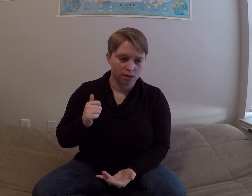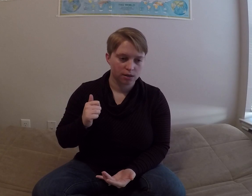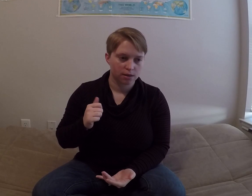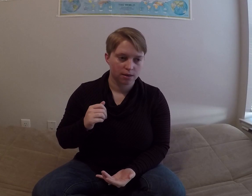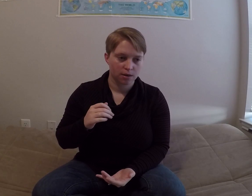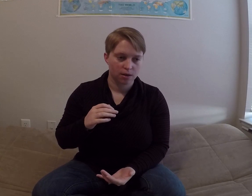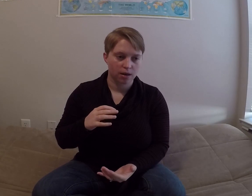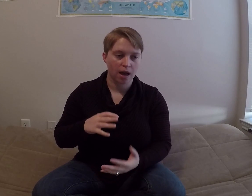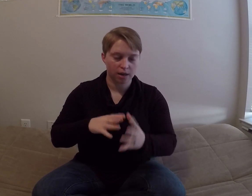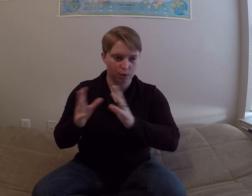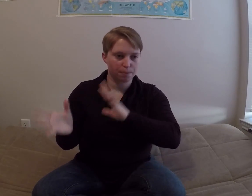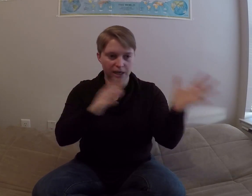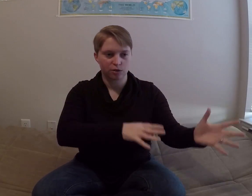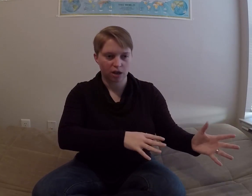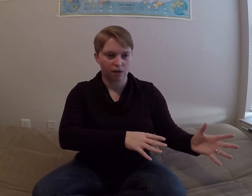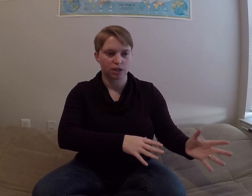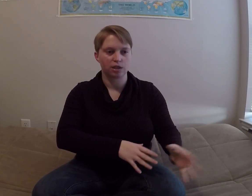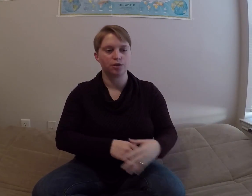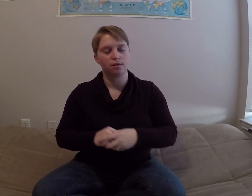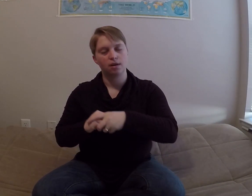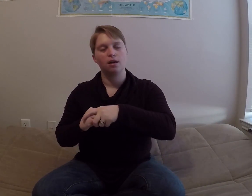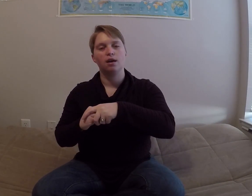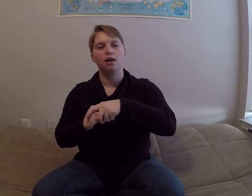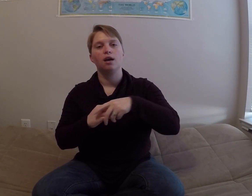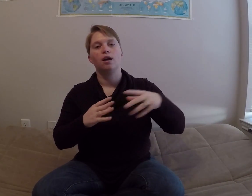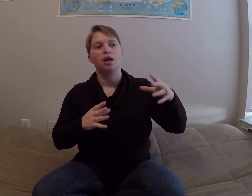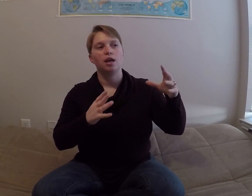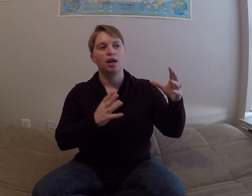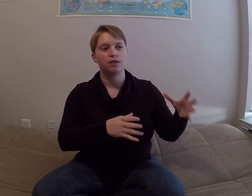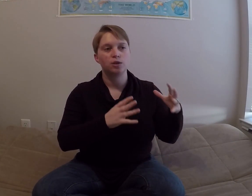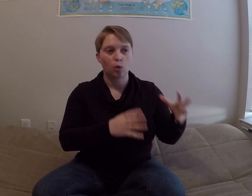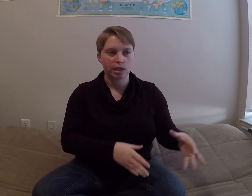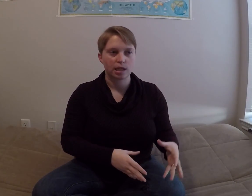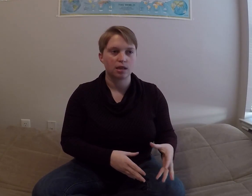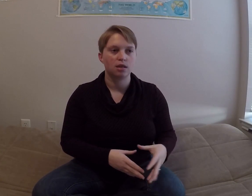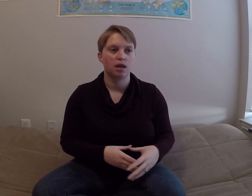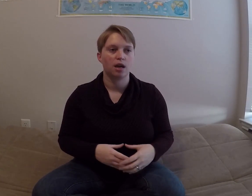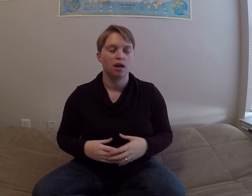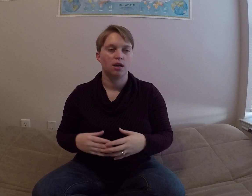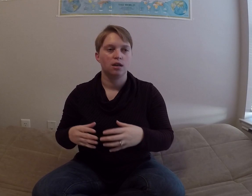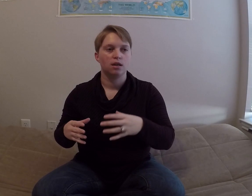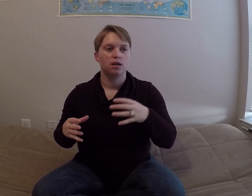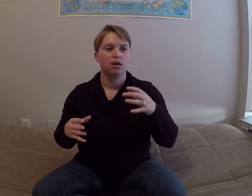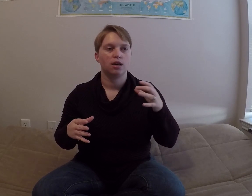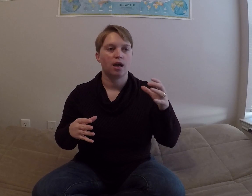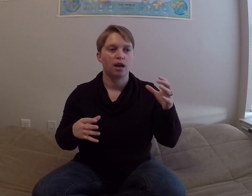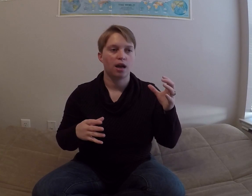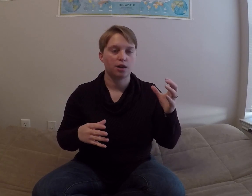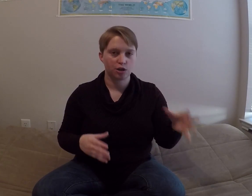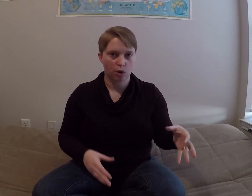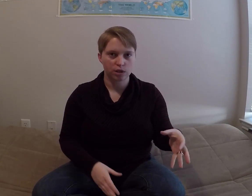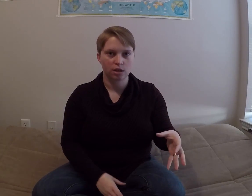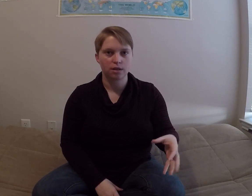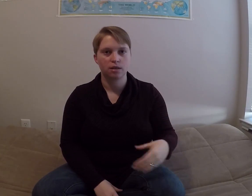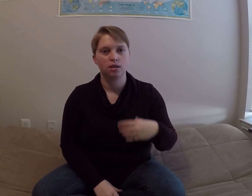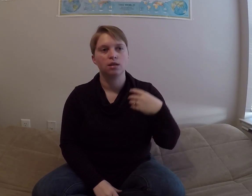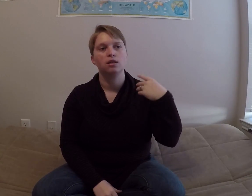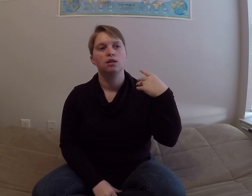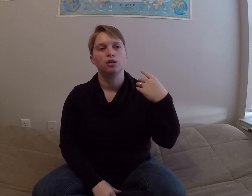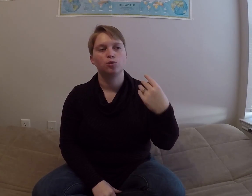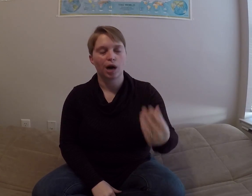Anyway, back to the conversation, if it’s noisy and you notice it,